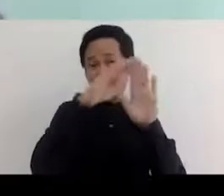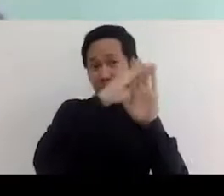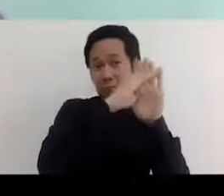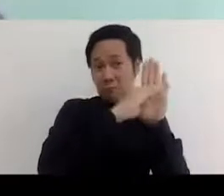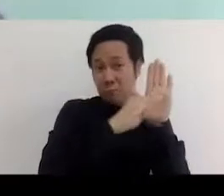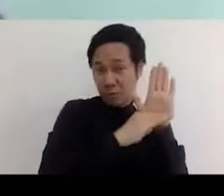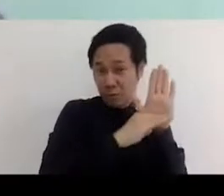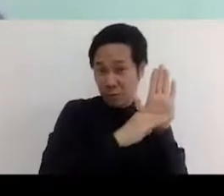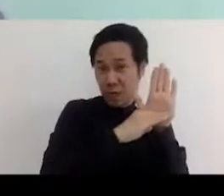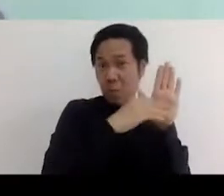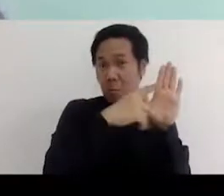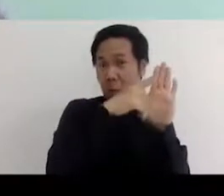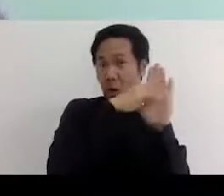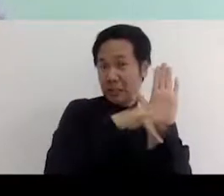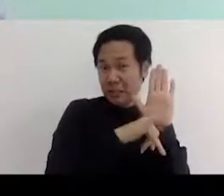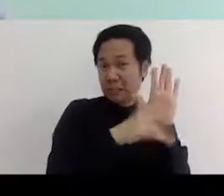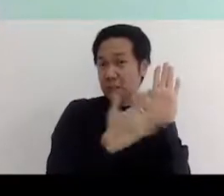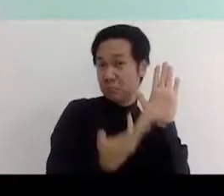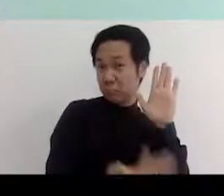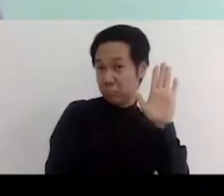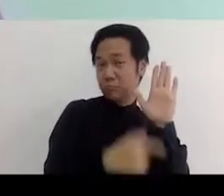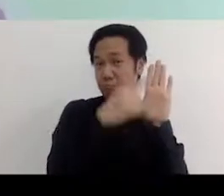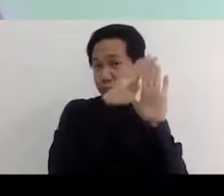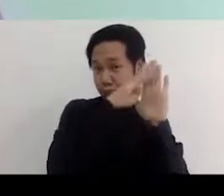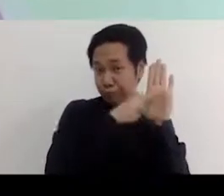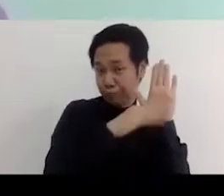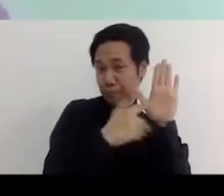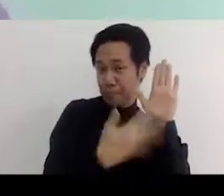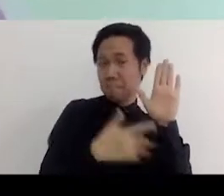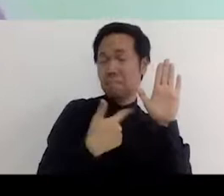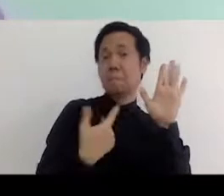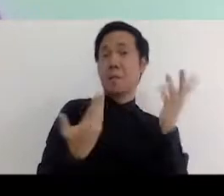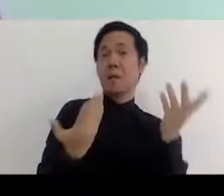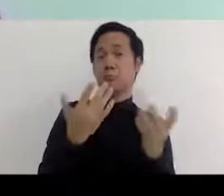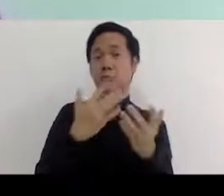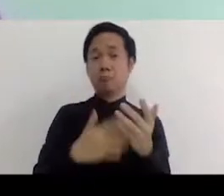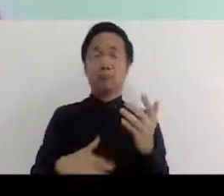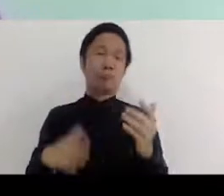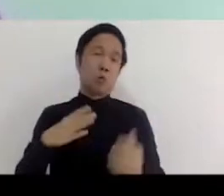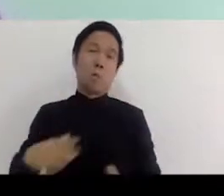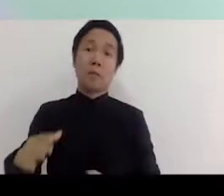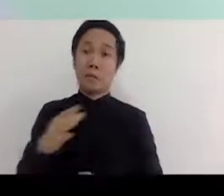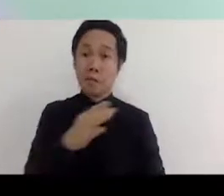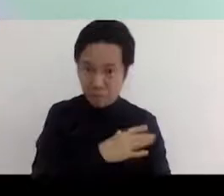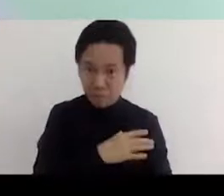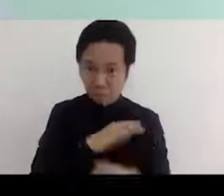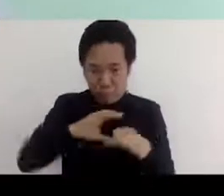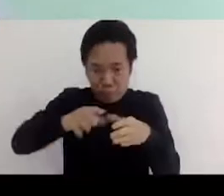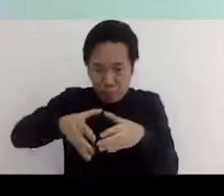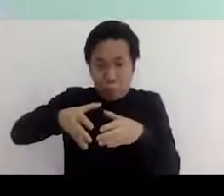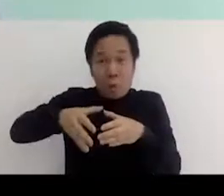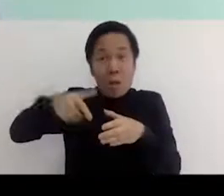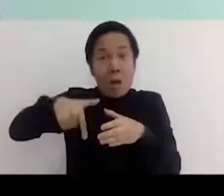having that connectivity and the recognition at the community level of these groups of persons with disabilities in some of these areas,